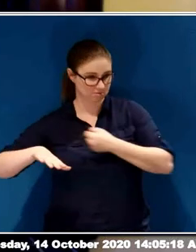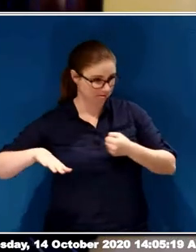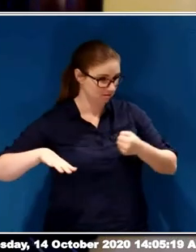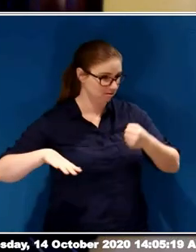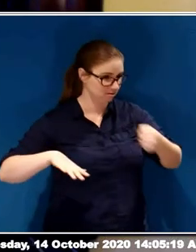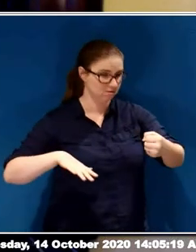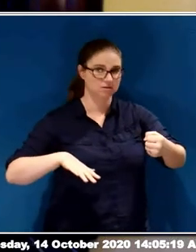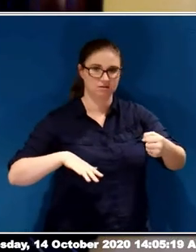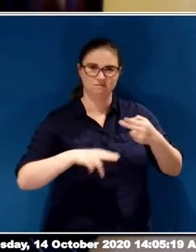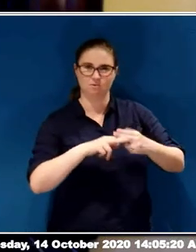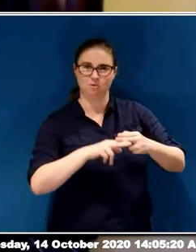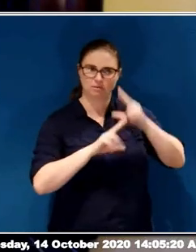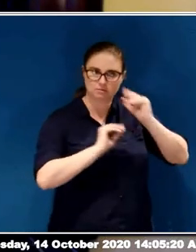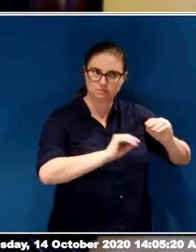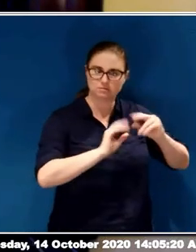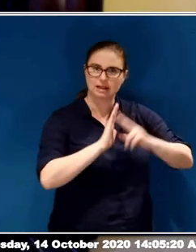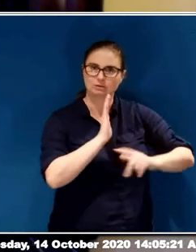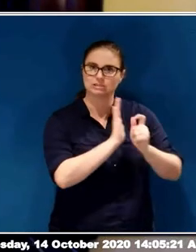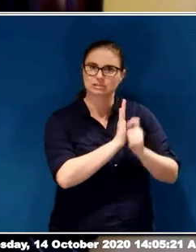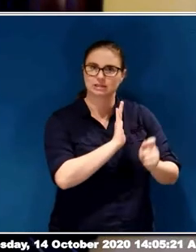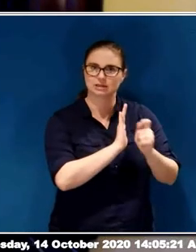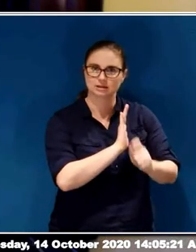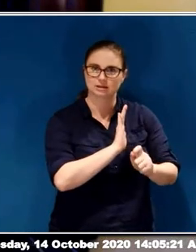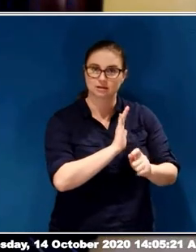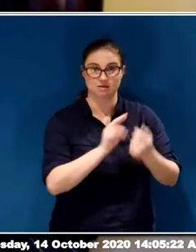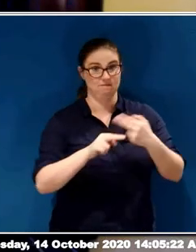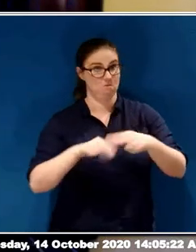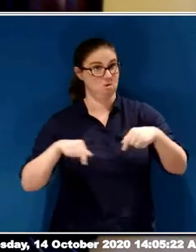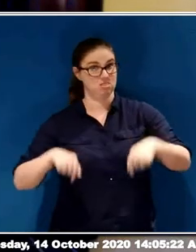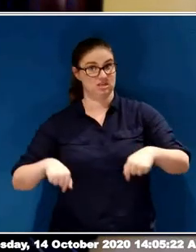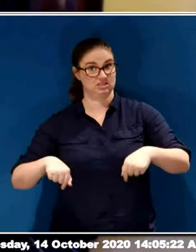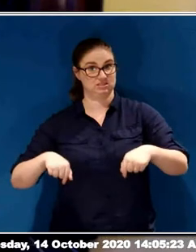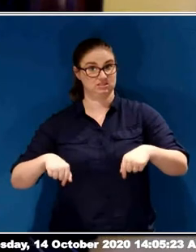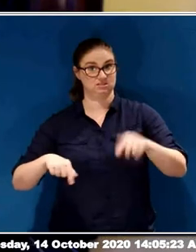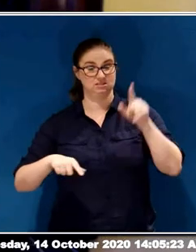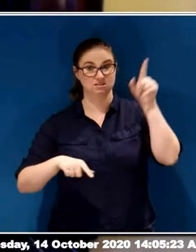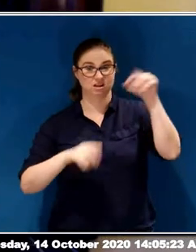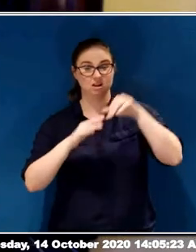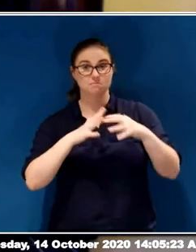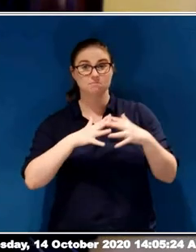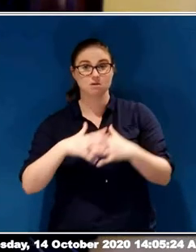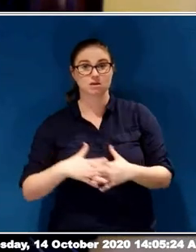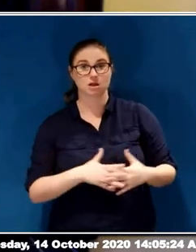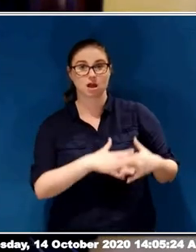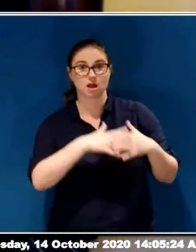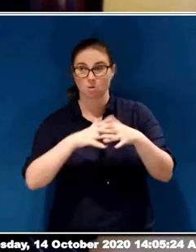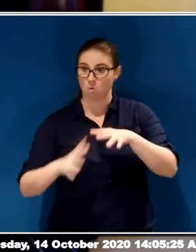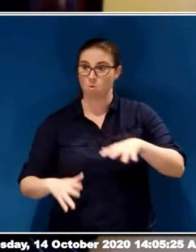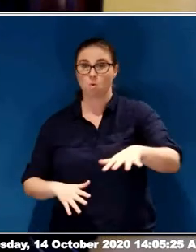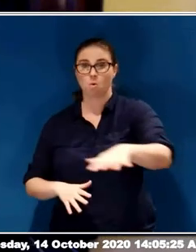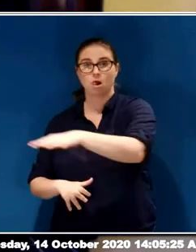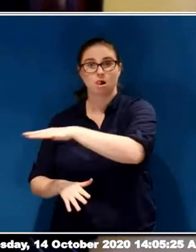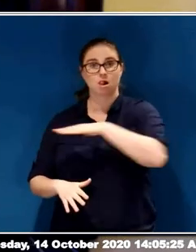room that was just right for them. This is what the school did with their routine universal screening and their